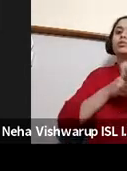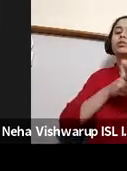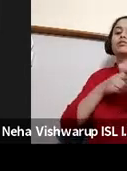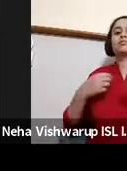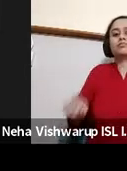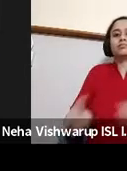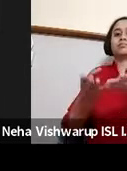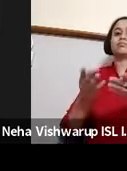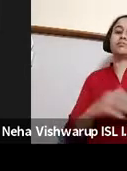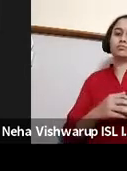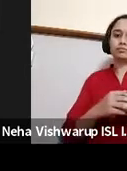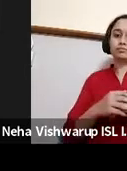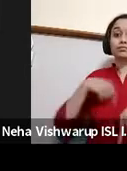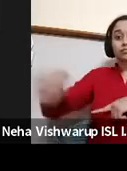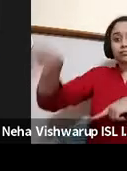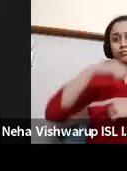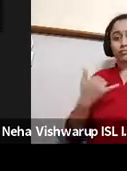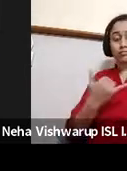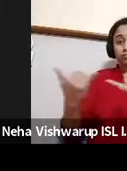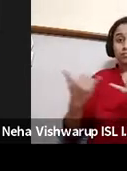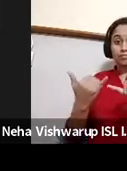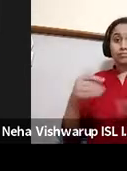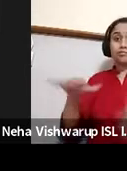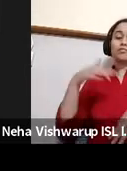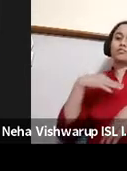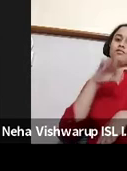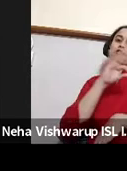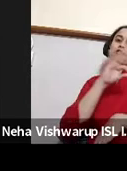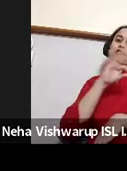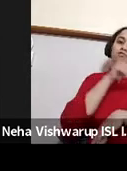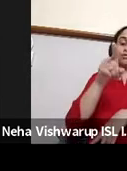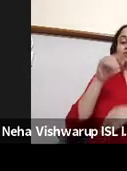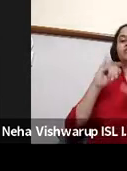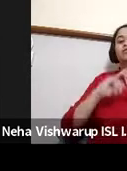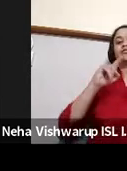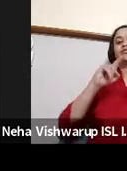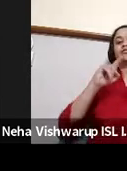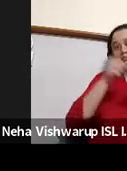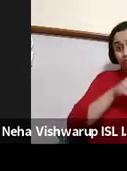among these sidibes remains my personal favorite and finding a sense of visual and finding this